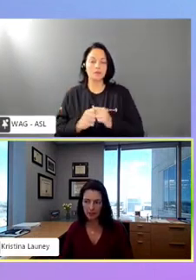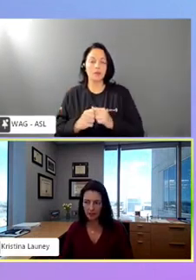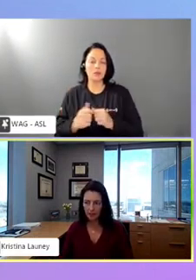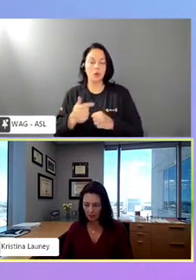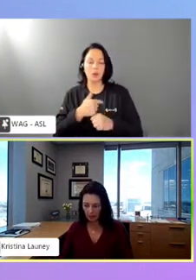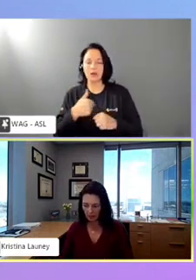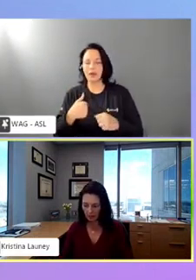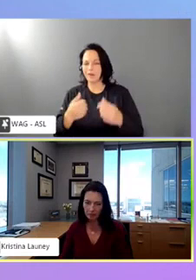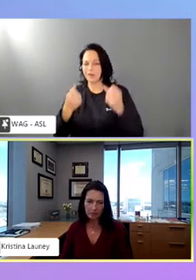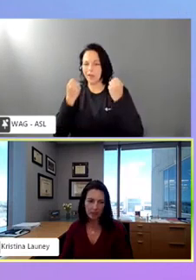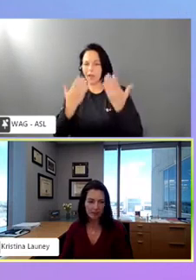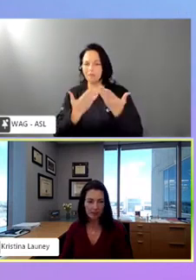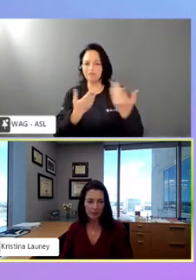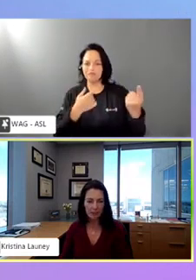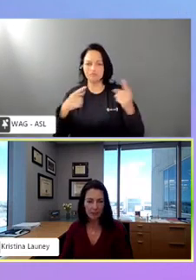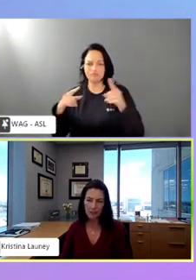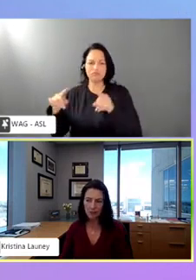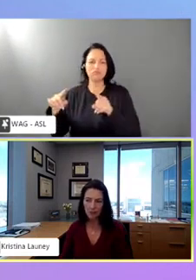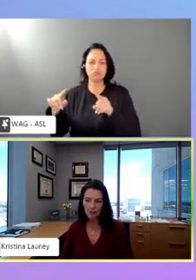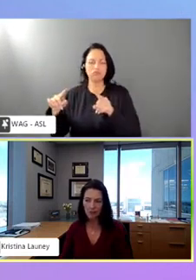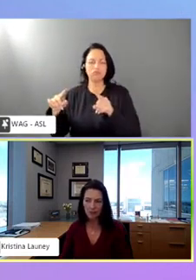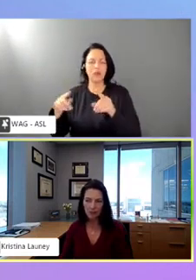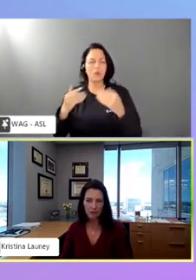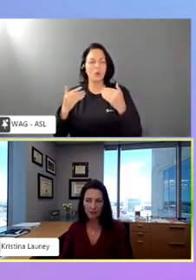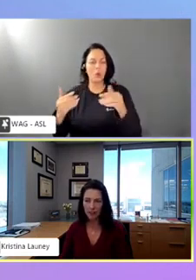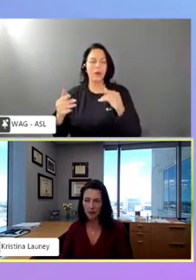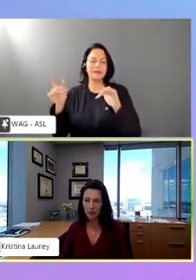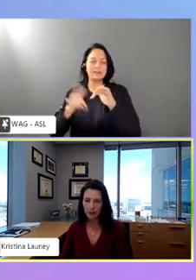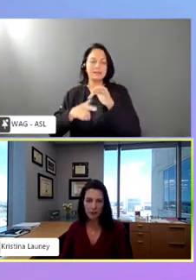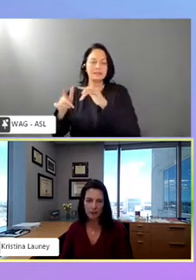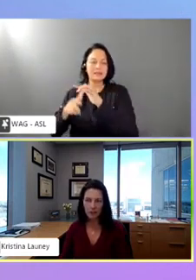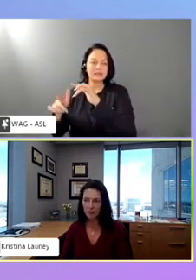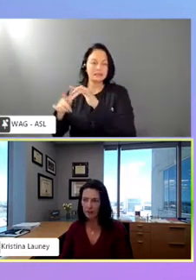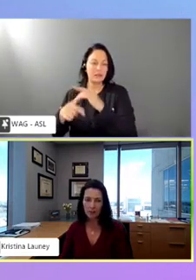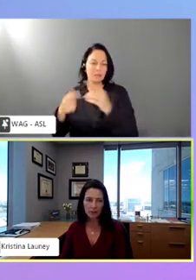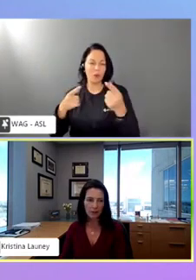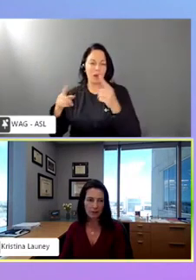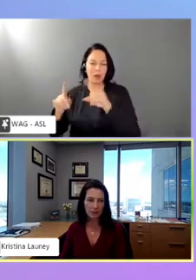[AUDIO OUT] so with that we didn't have a